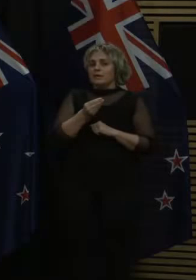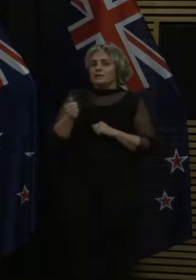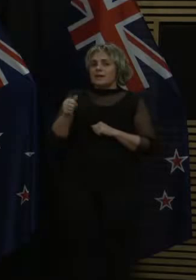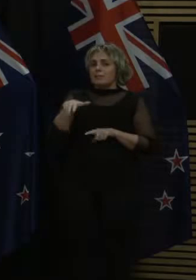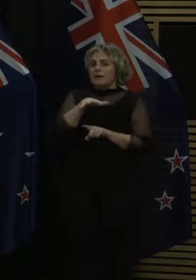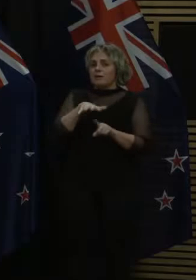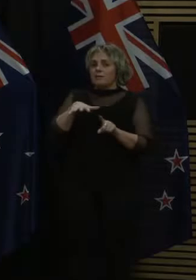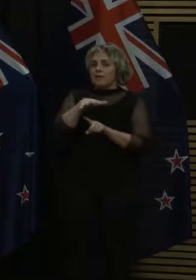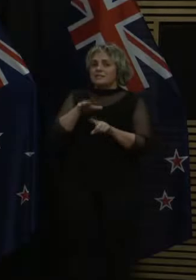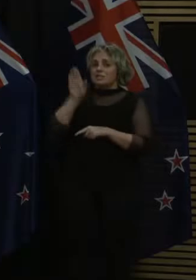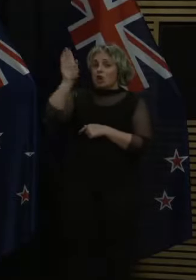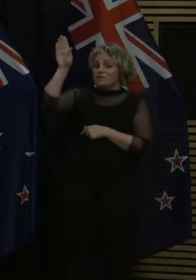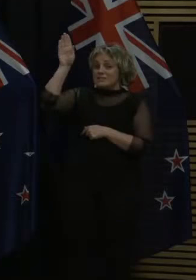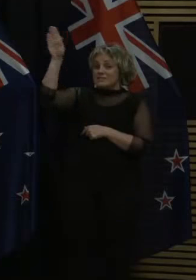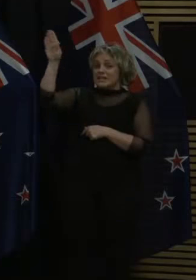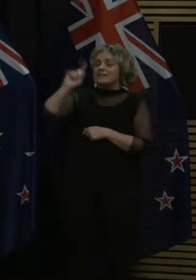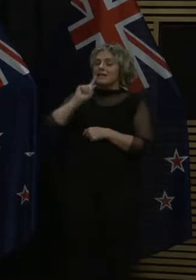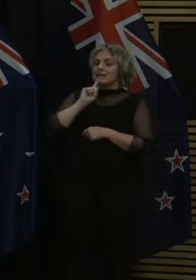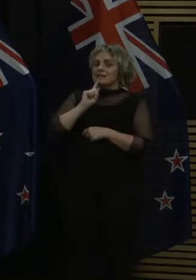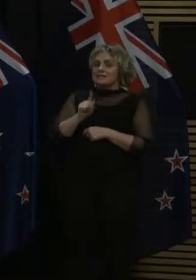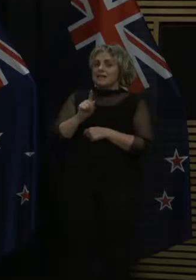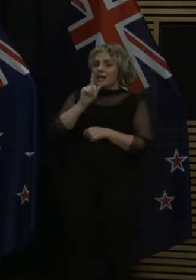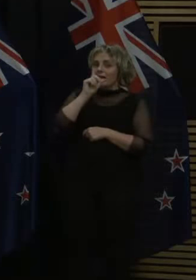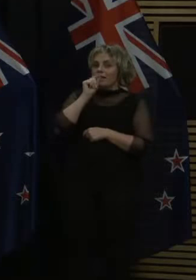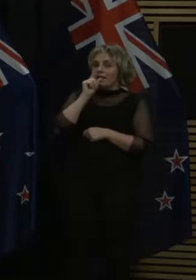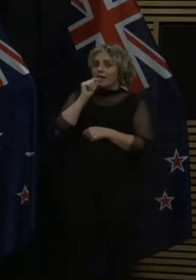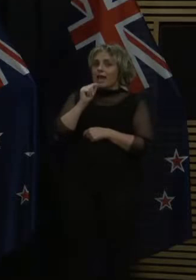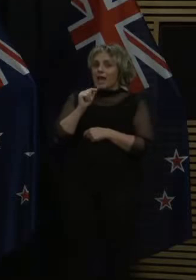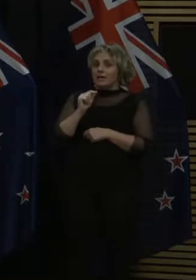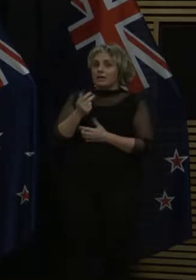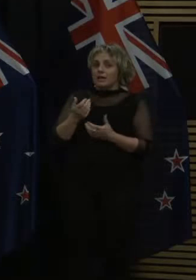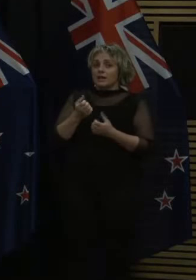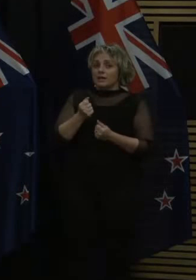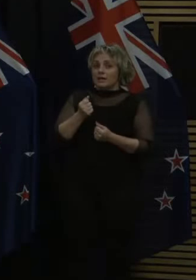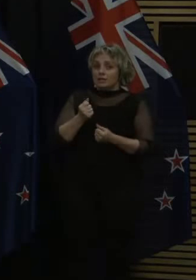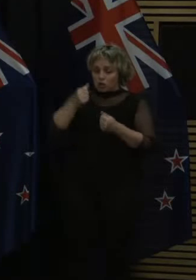Will it only be proof of